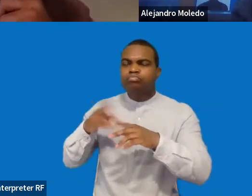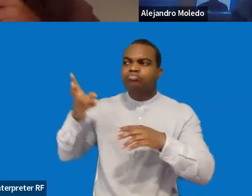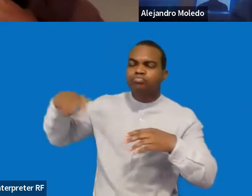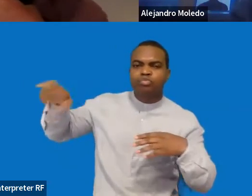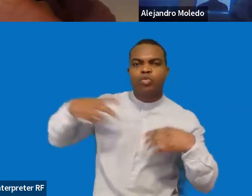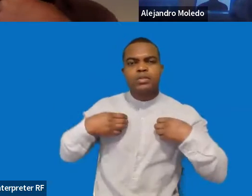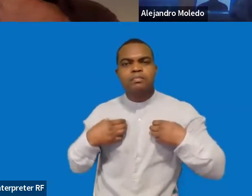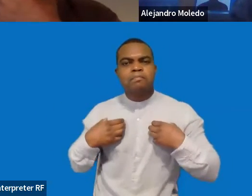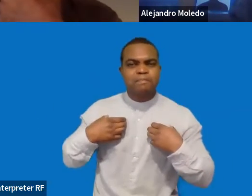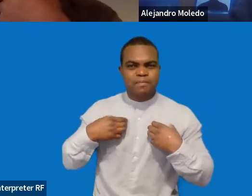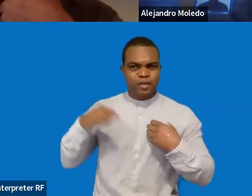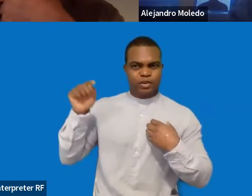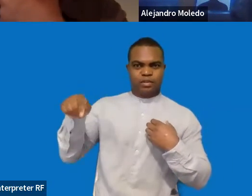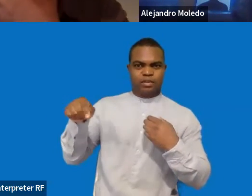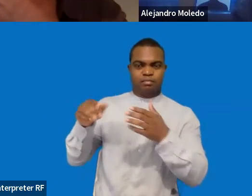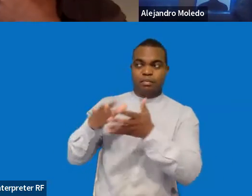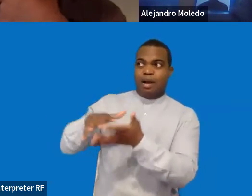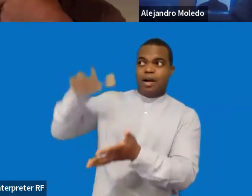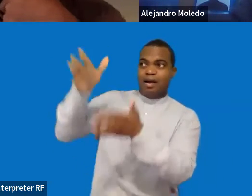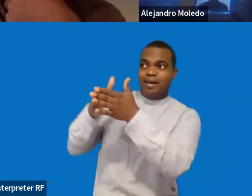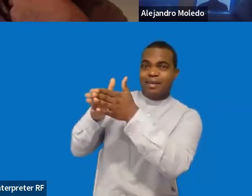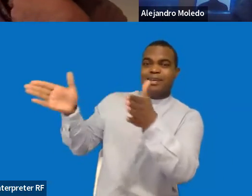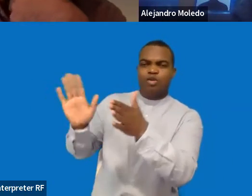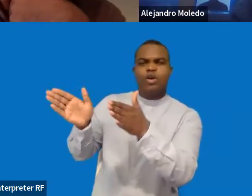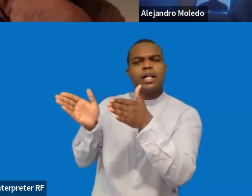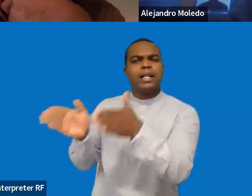could decide if they would recognise or would accept